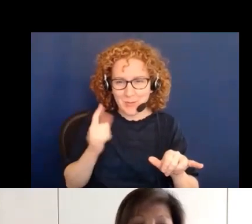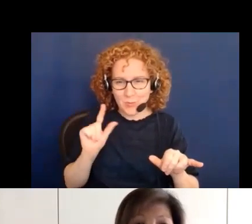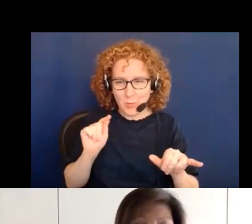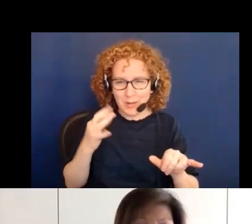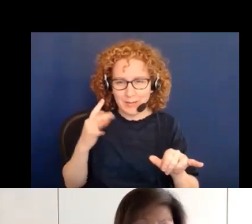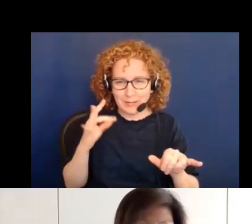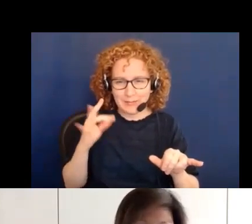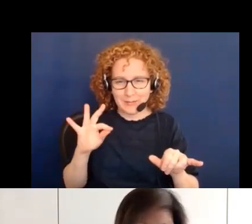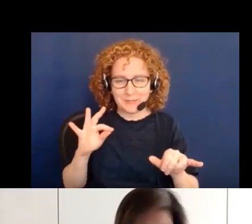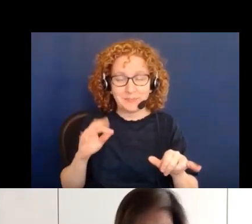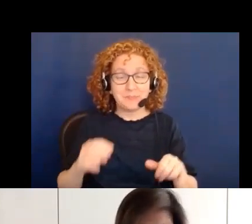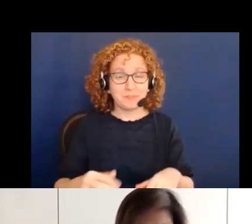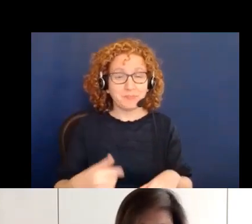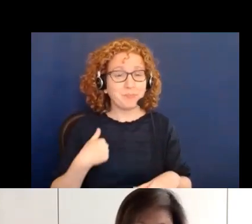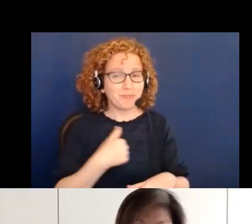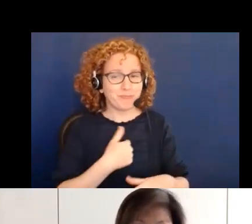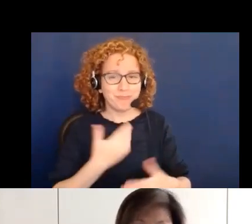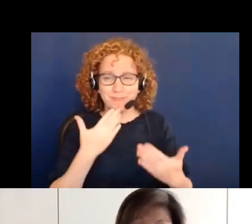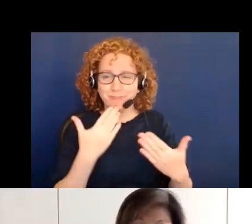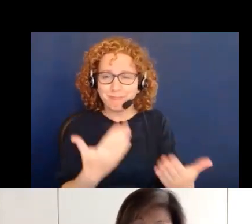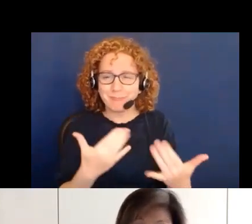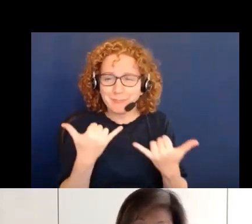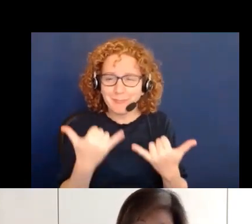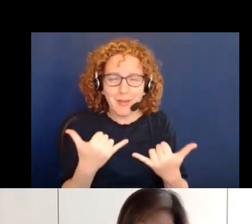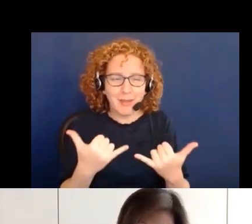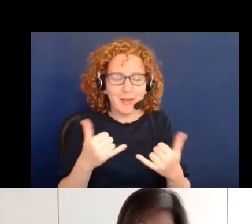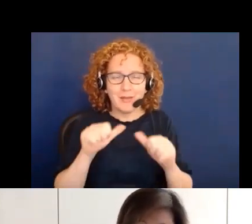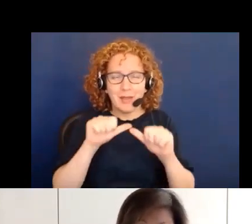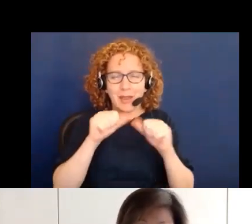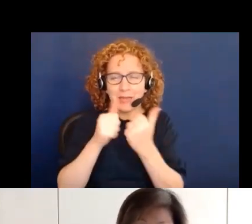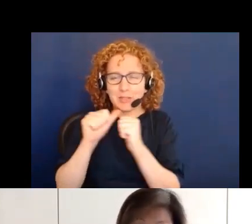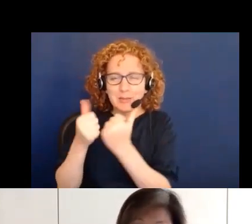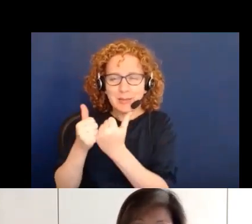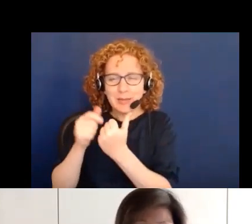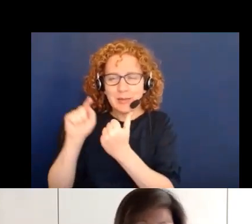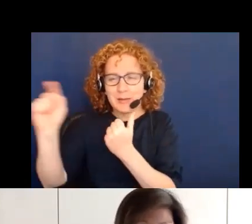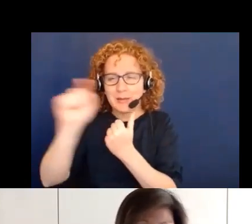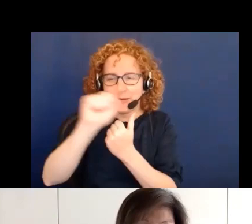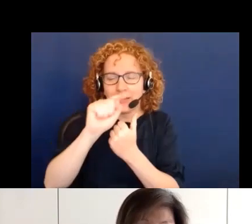We're very grateful today to have agency partners and international education leaders